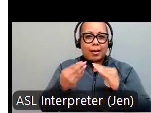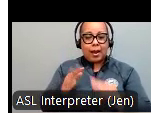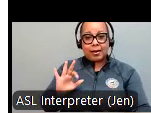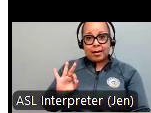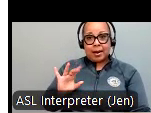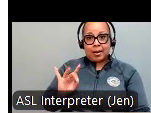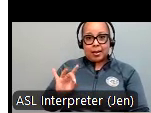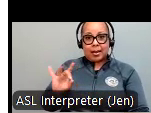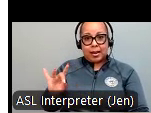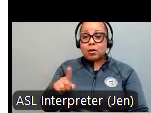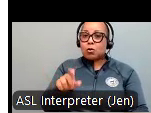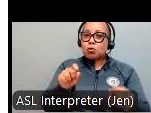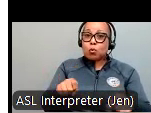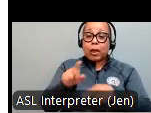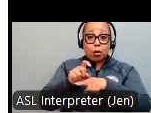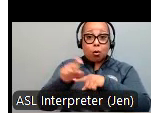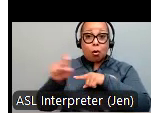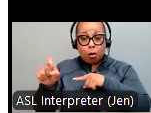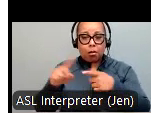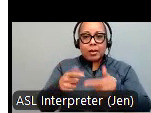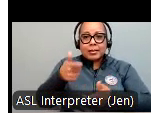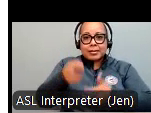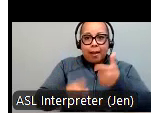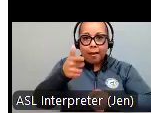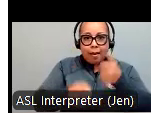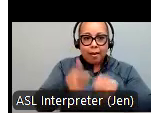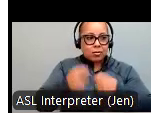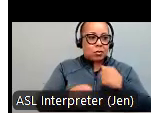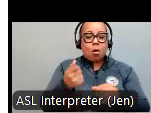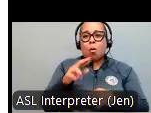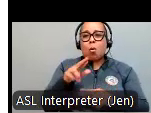and you are able to call them, text them, or chat them for assistance with mental health.